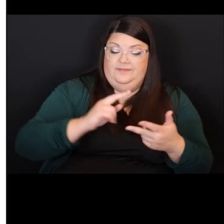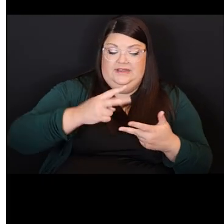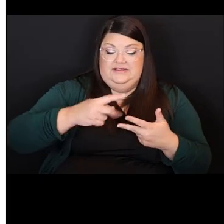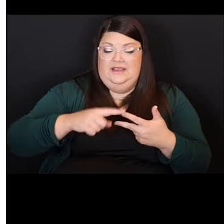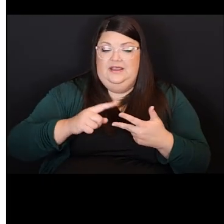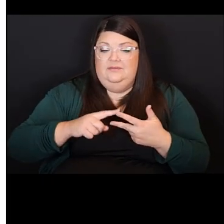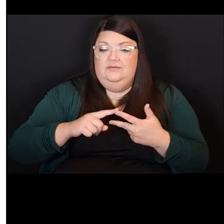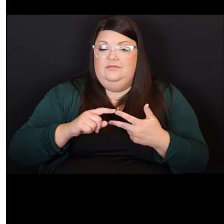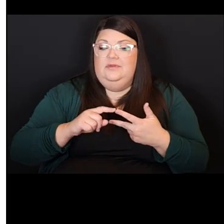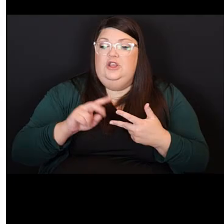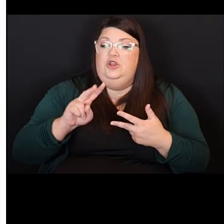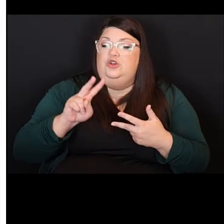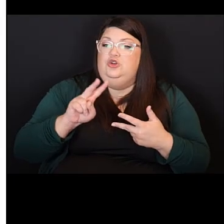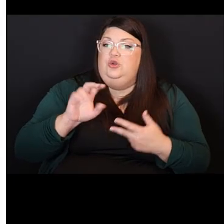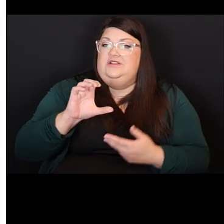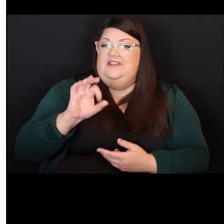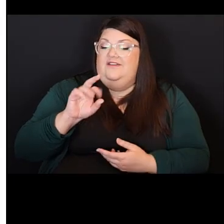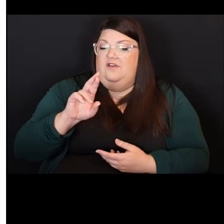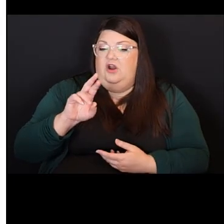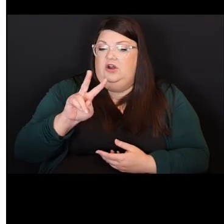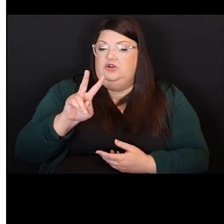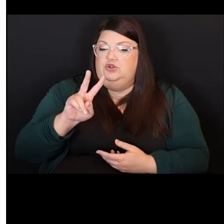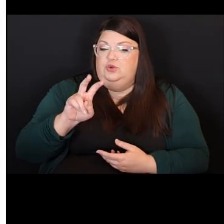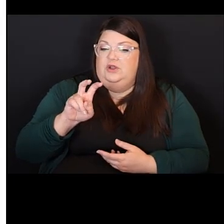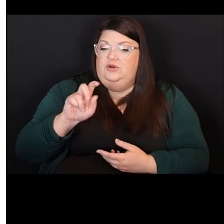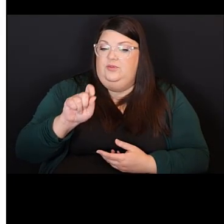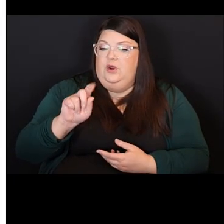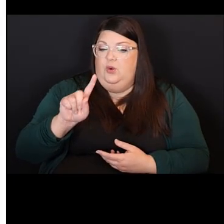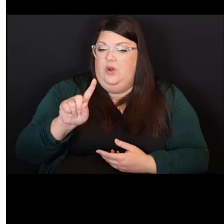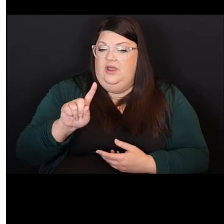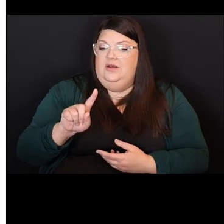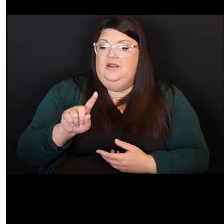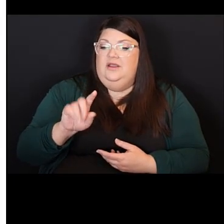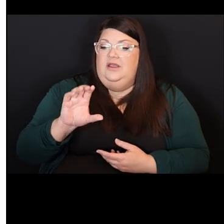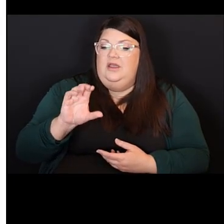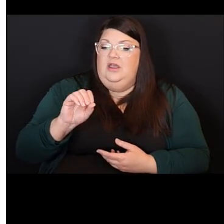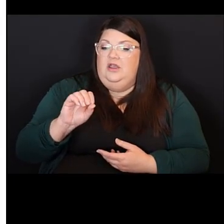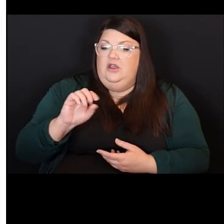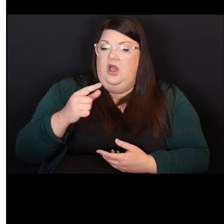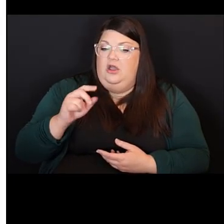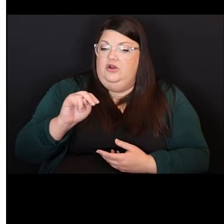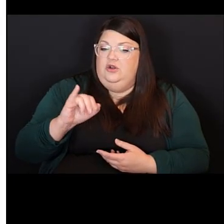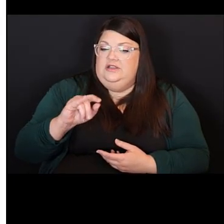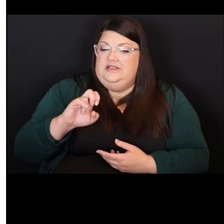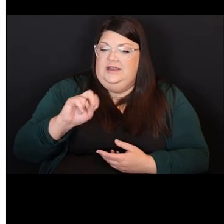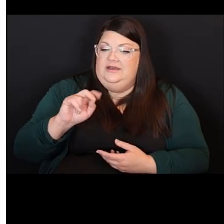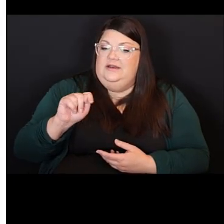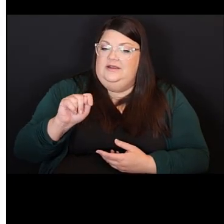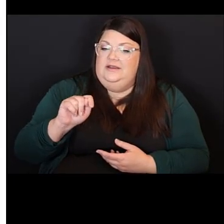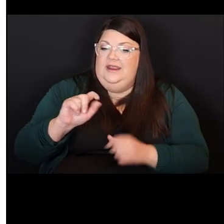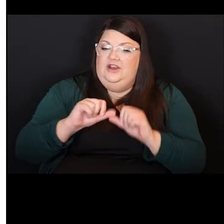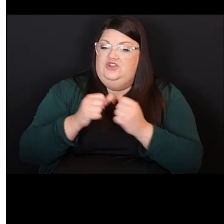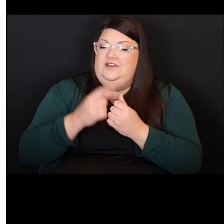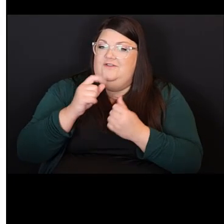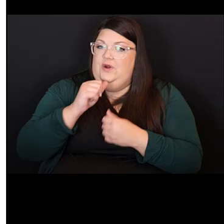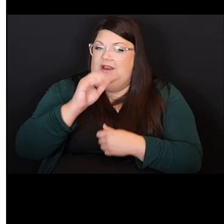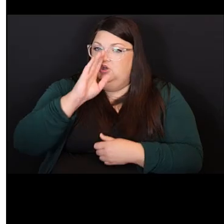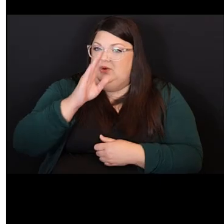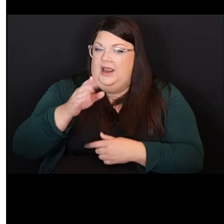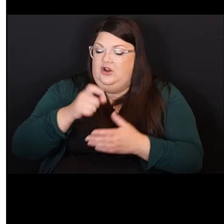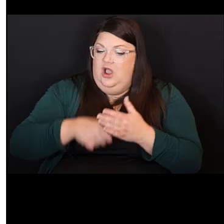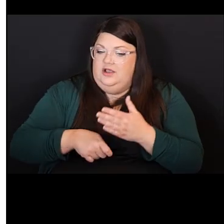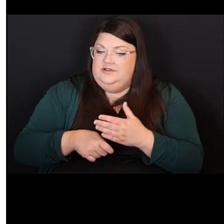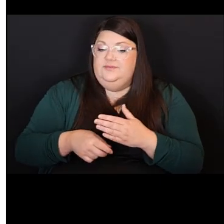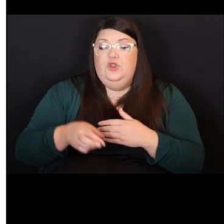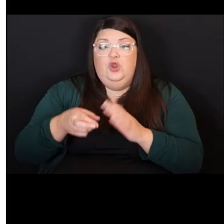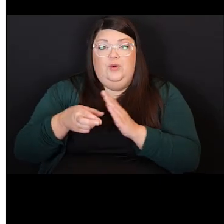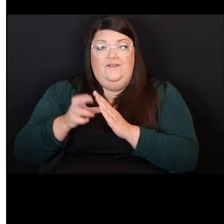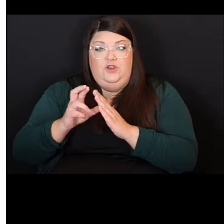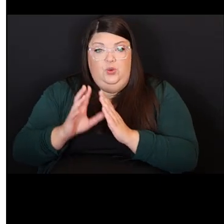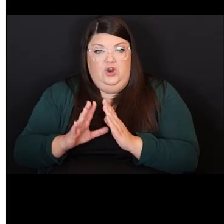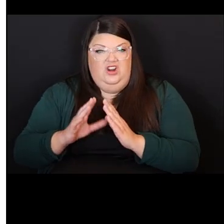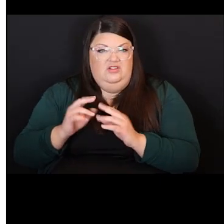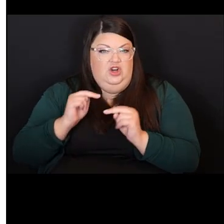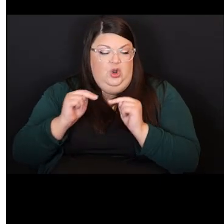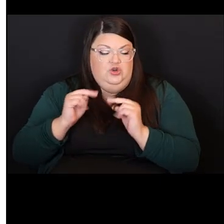Step 2: 2 CFR 200.1 “Cognizant agency for indirect costs”. Reviewer (Negotiator) conducts